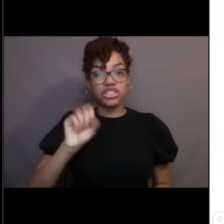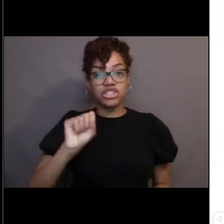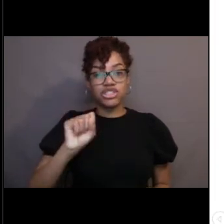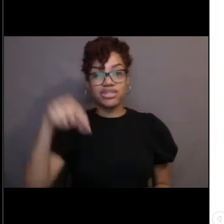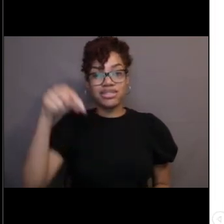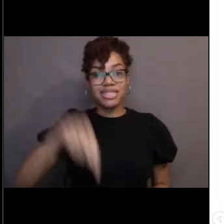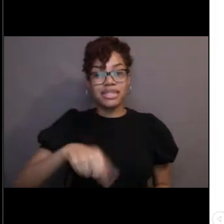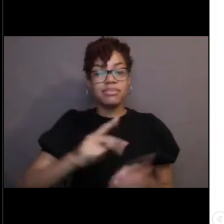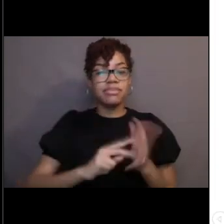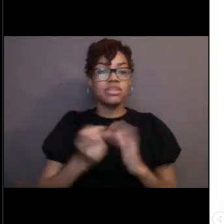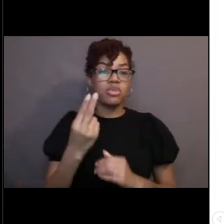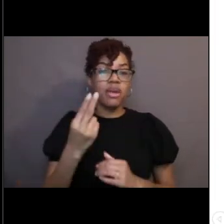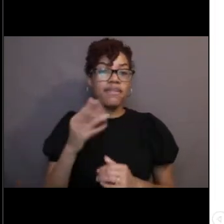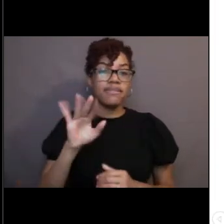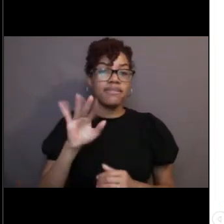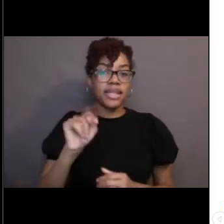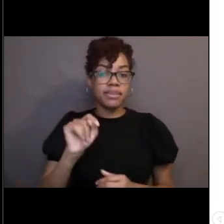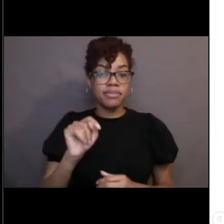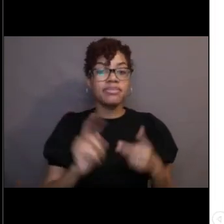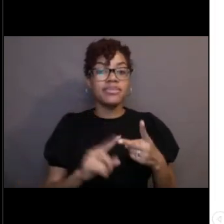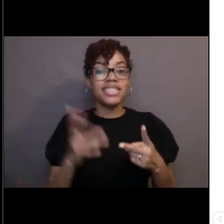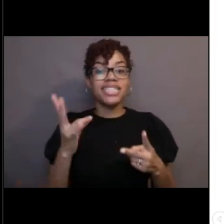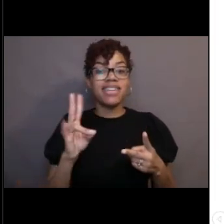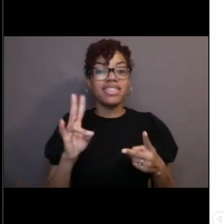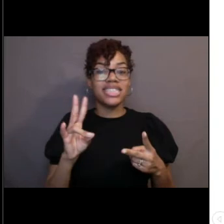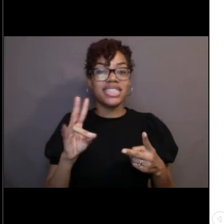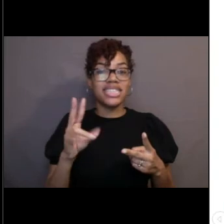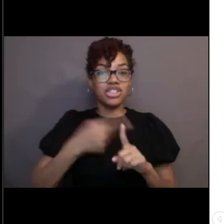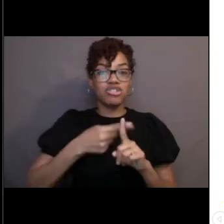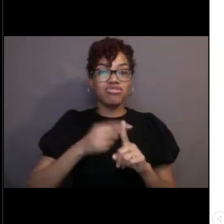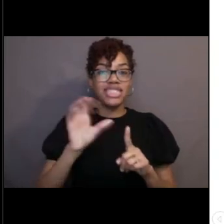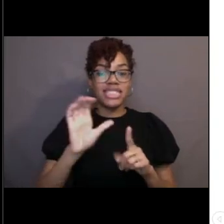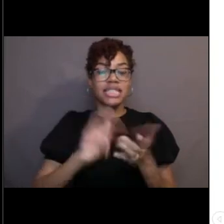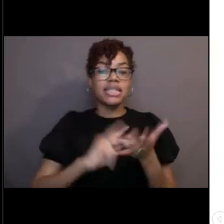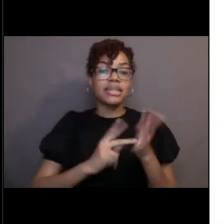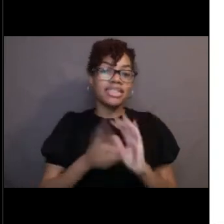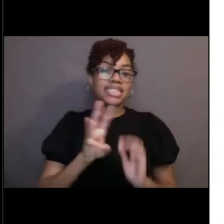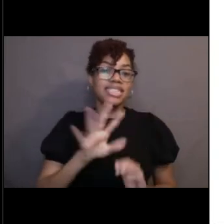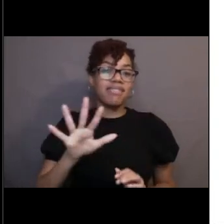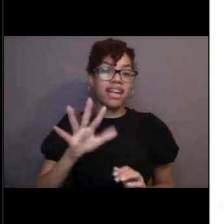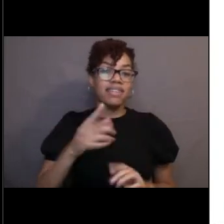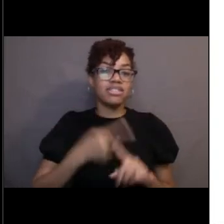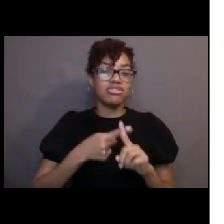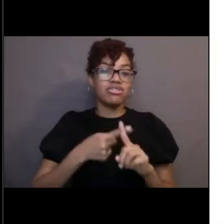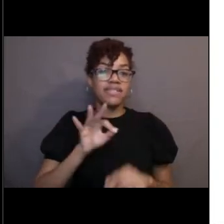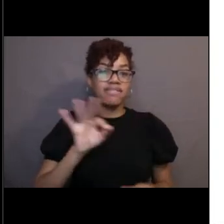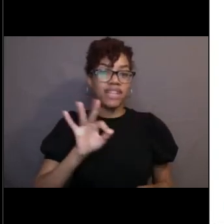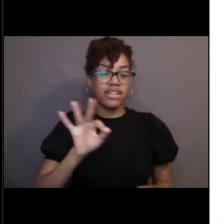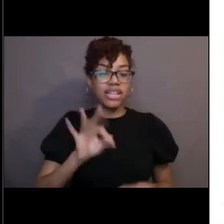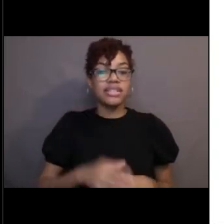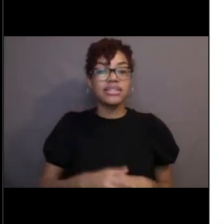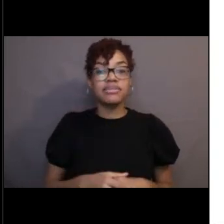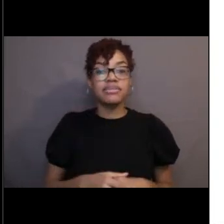And it's about 17 degrees Centigrade, which is about 65 degrees Fahrenheit. So it's not particularly deep